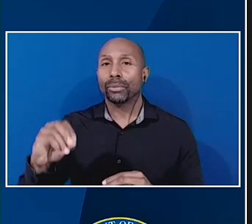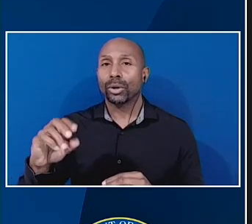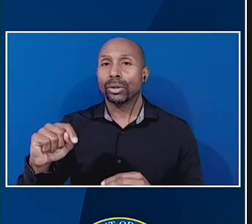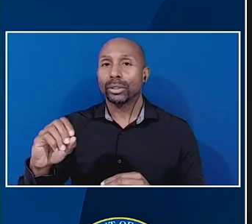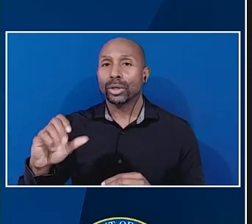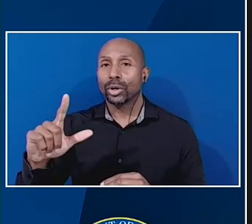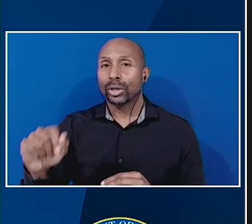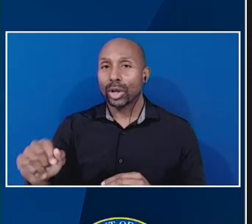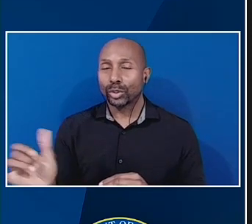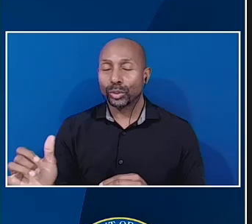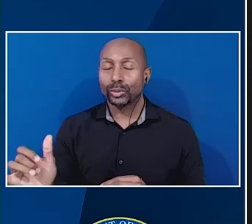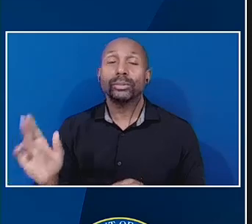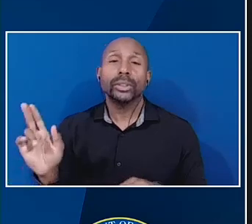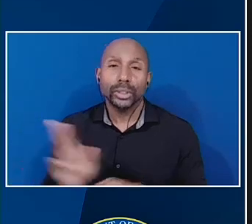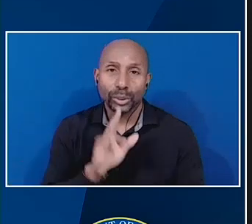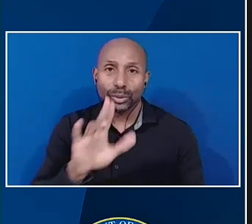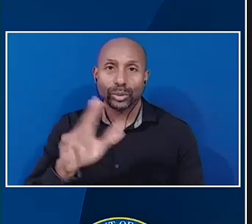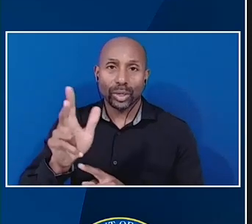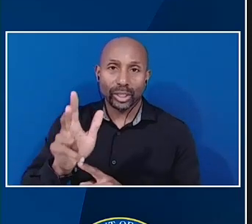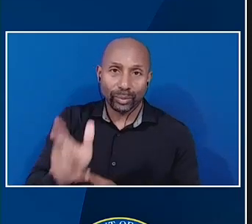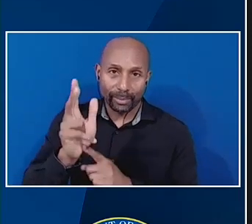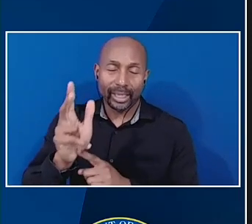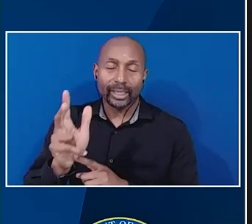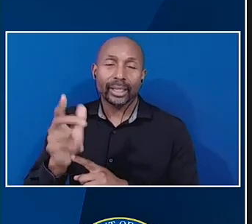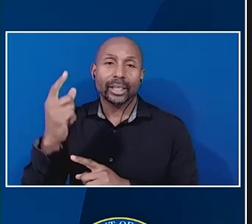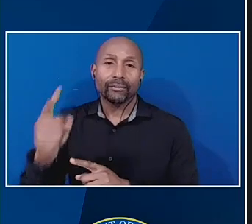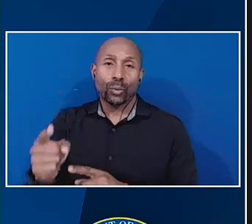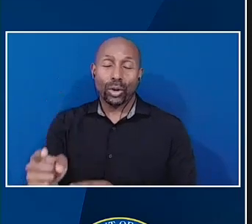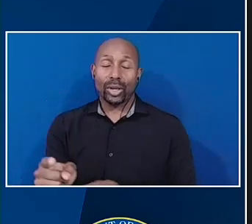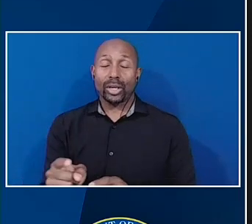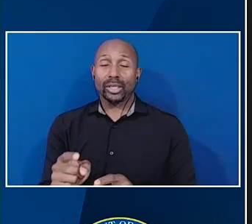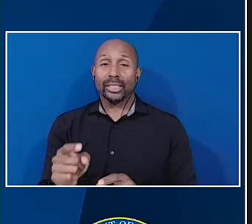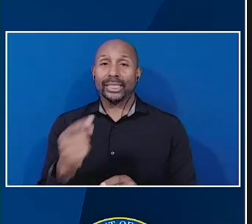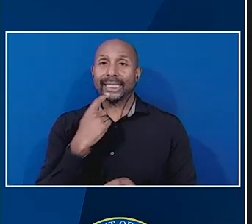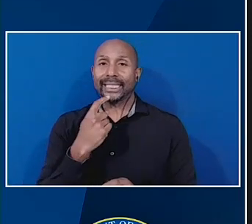your three minutes to state new ideas, new